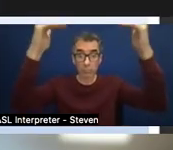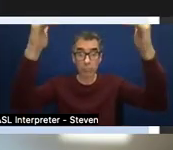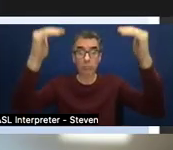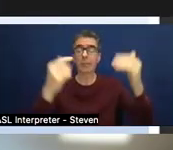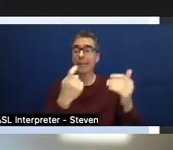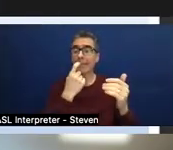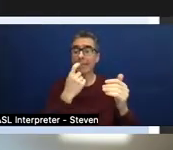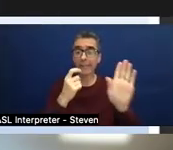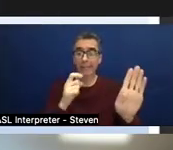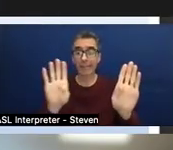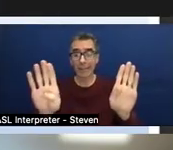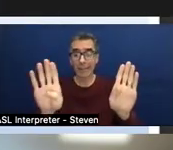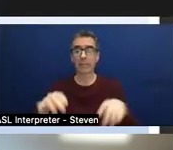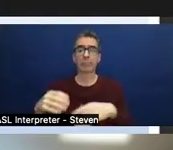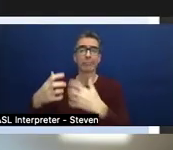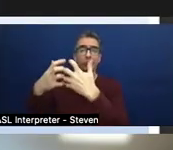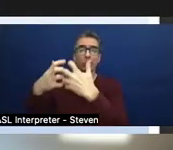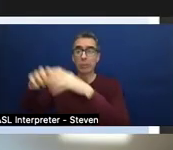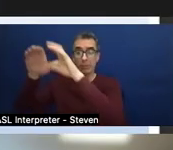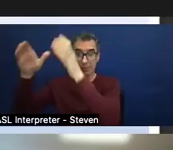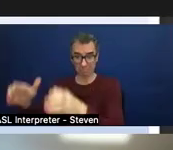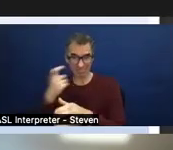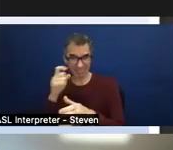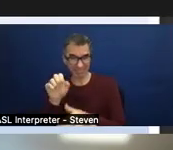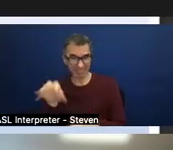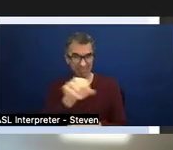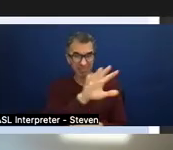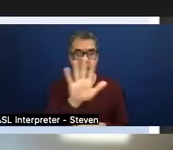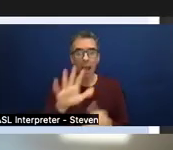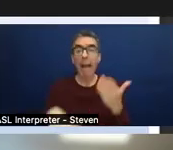and the ticket vending machine, you can see letter G